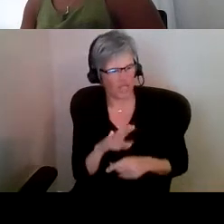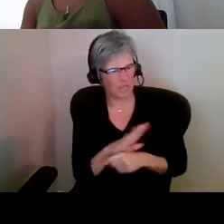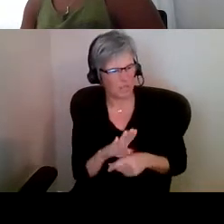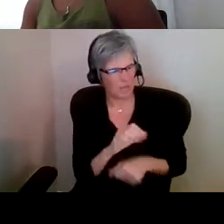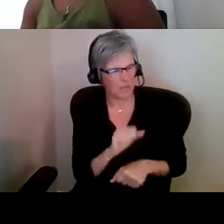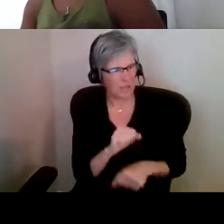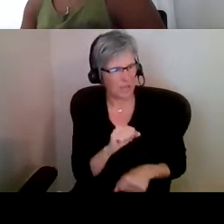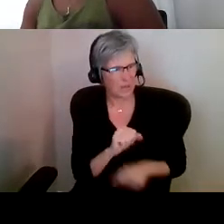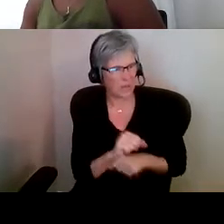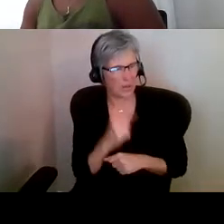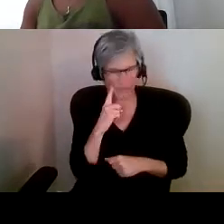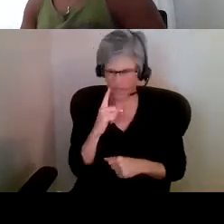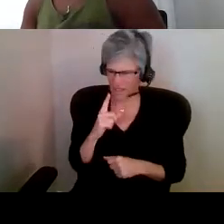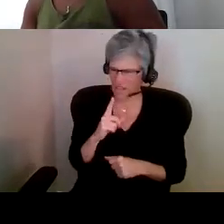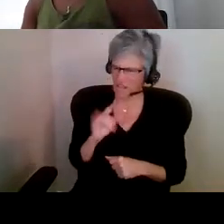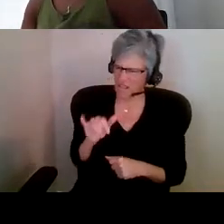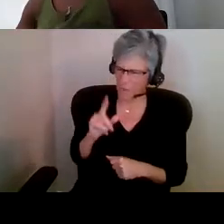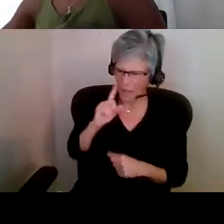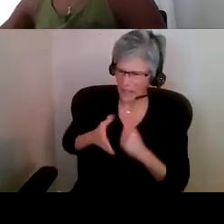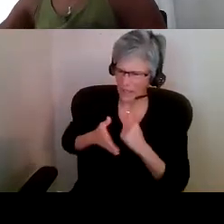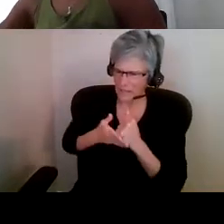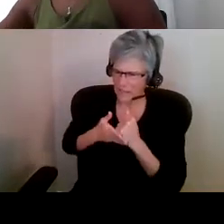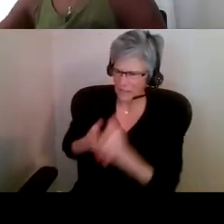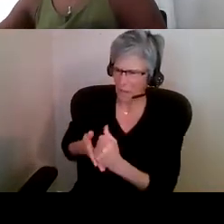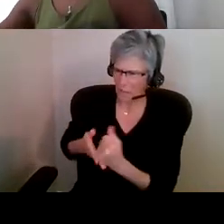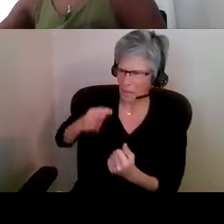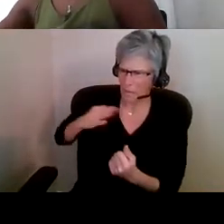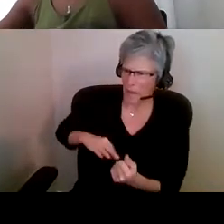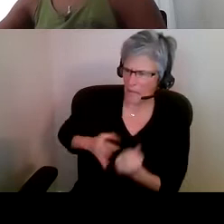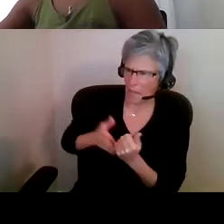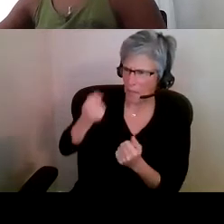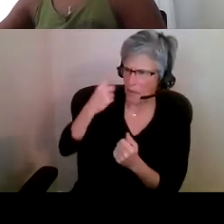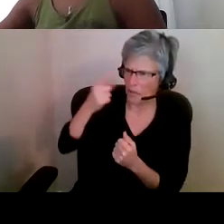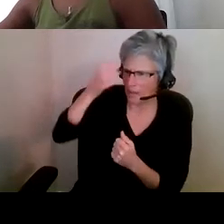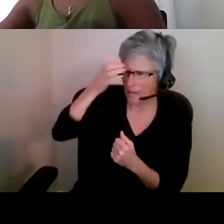thinking that, that's really helping them get understand this concept, so it helps just get on